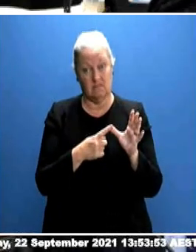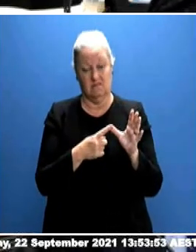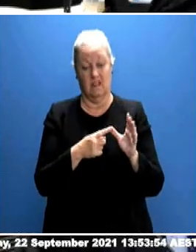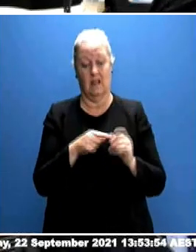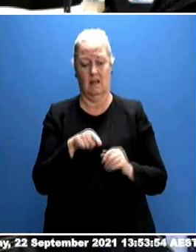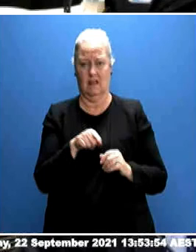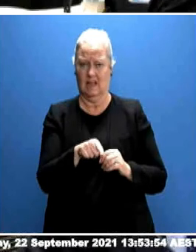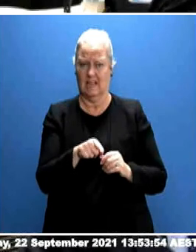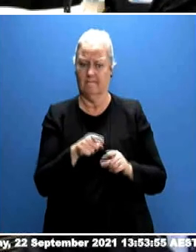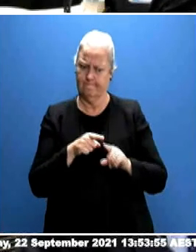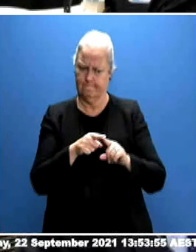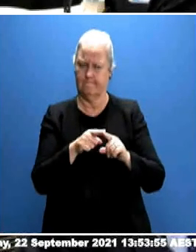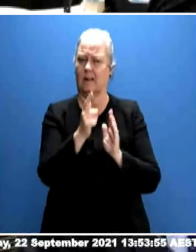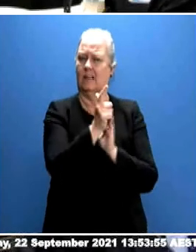legislative role? MS KALDERS: Yes, it is.